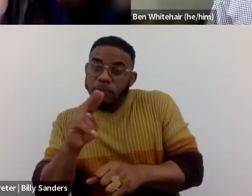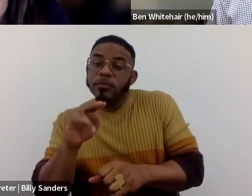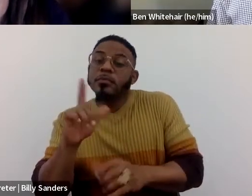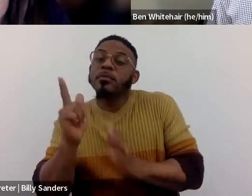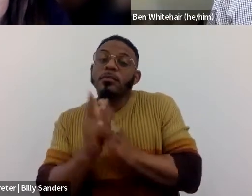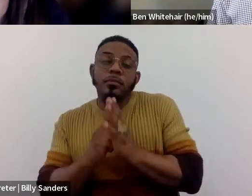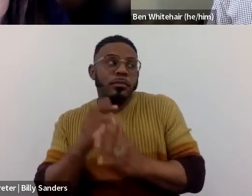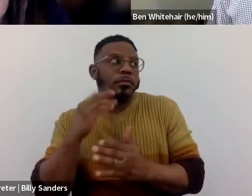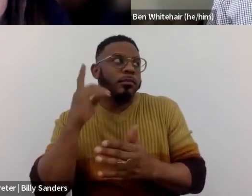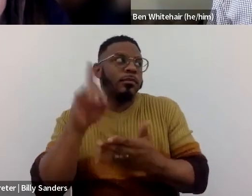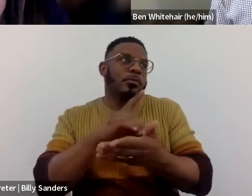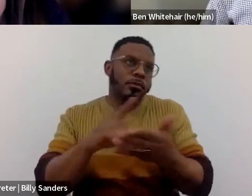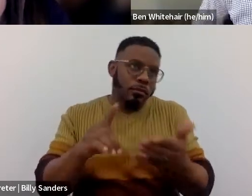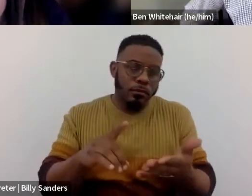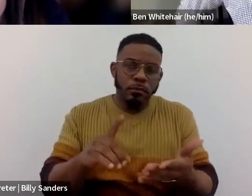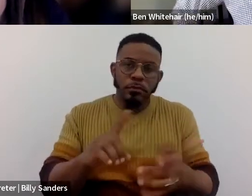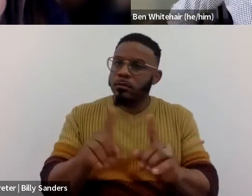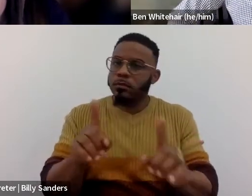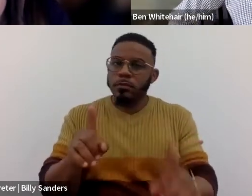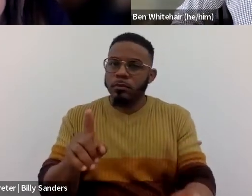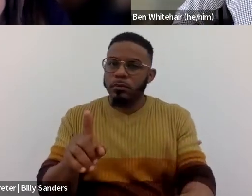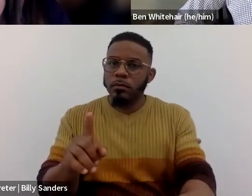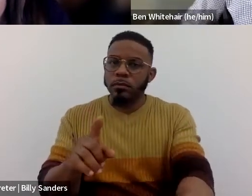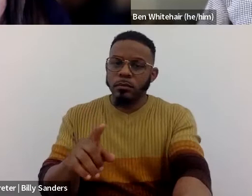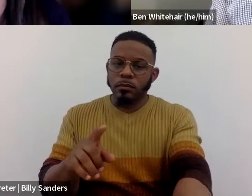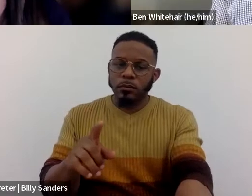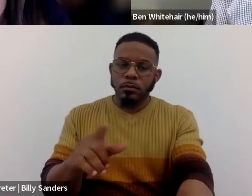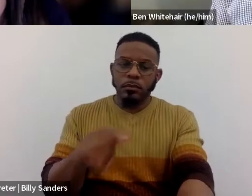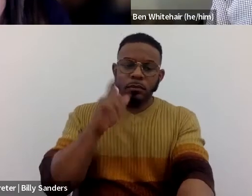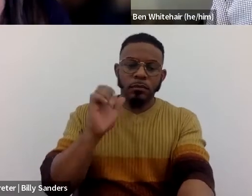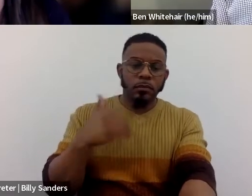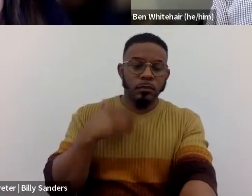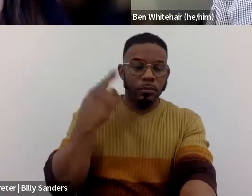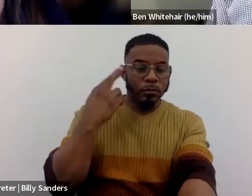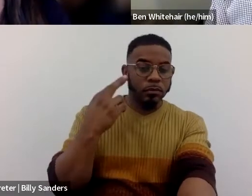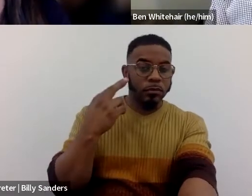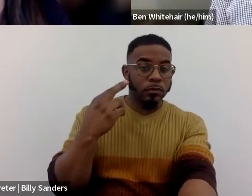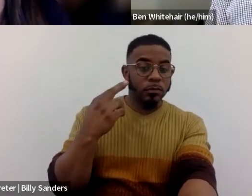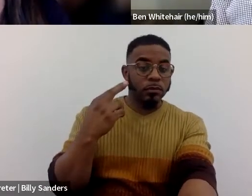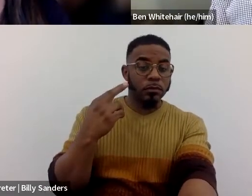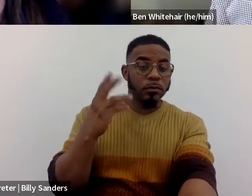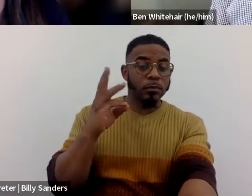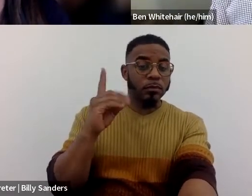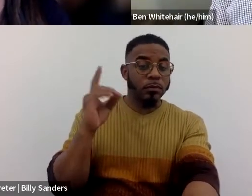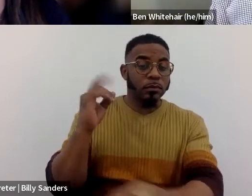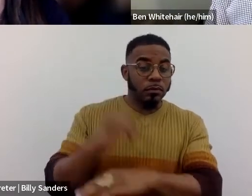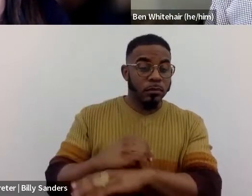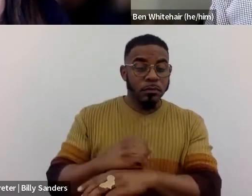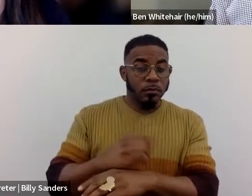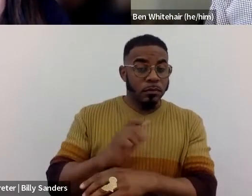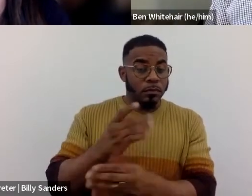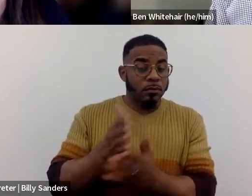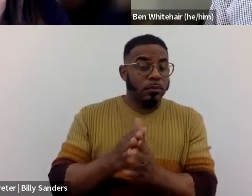like discrimination, but they don't need to have a reason and it was 60 days notice, what that generally means